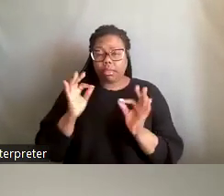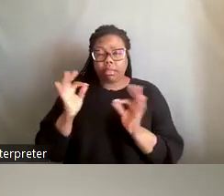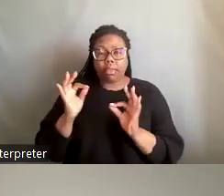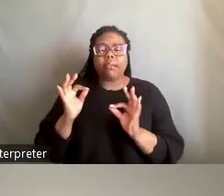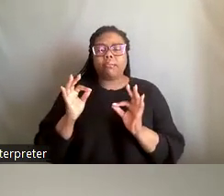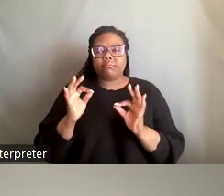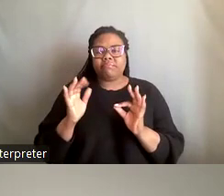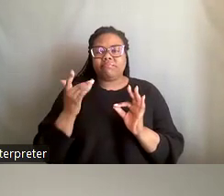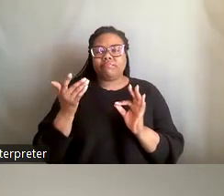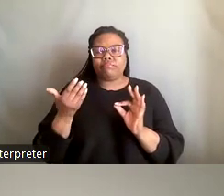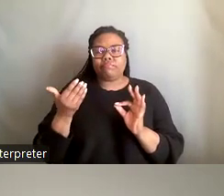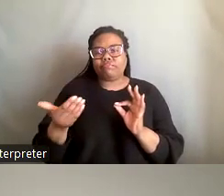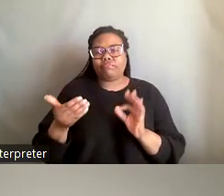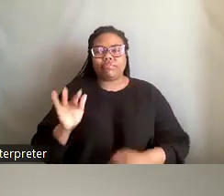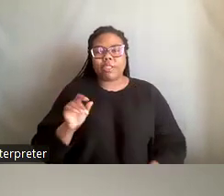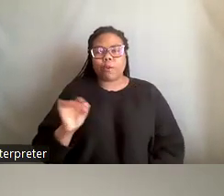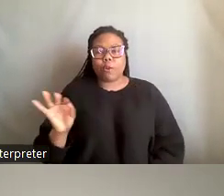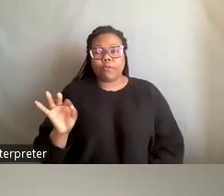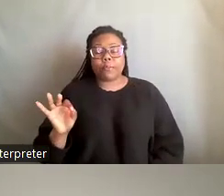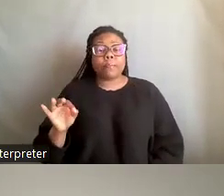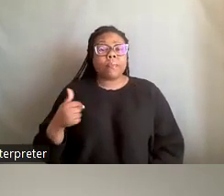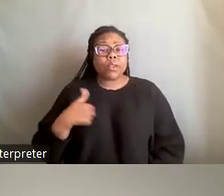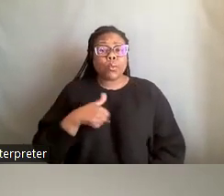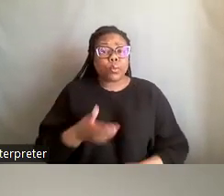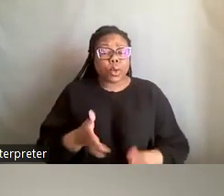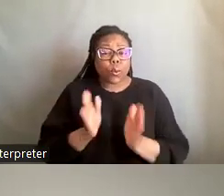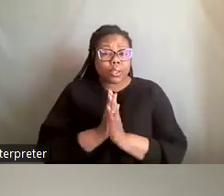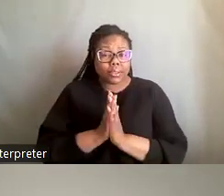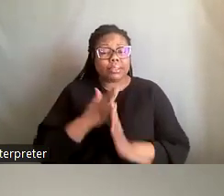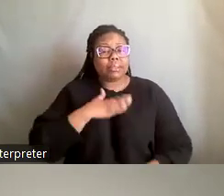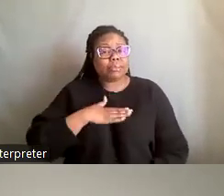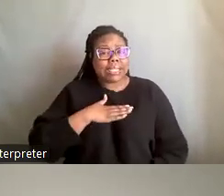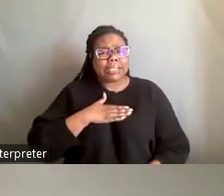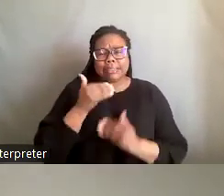distracting, you can go into your Zoom settings and turn off the chat. We do ask people to kind of keep the chat